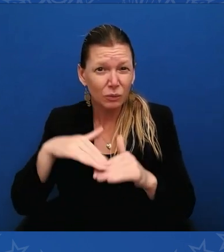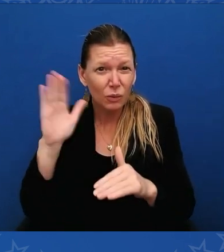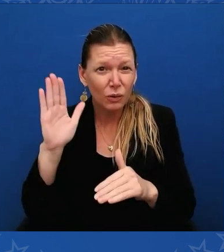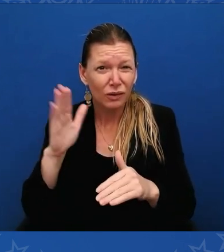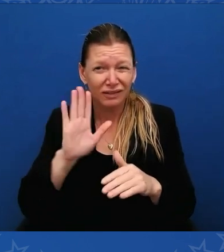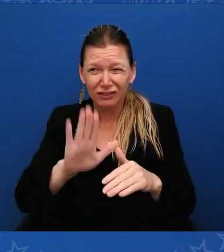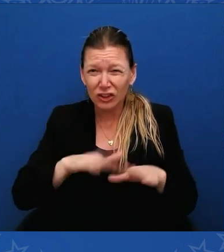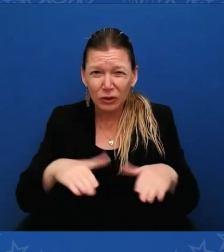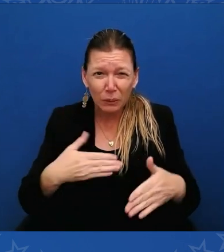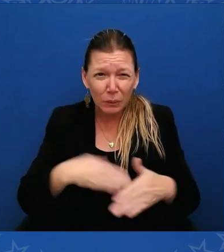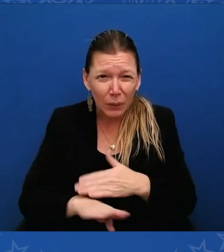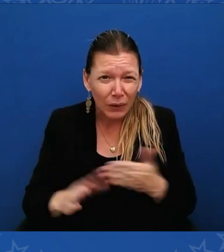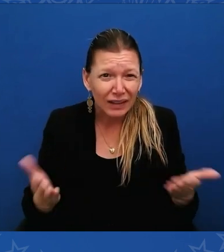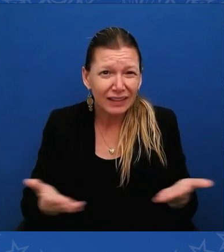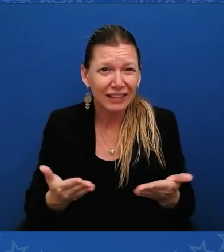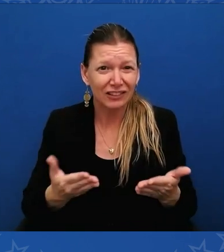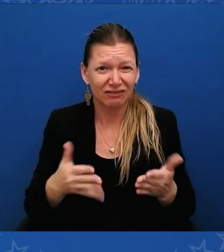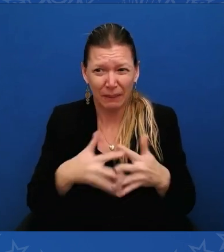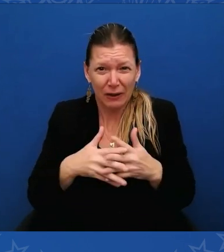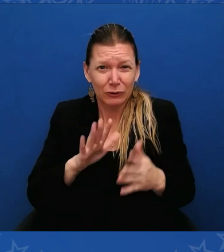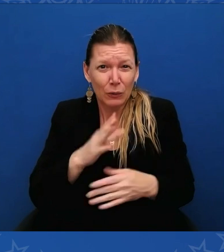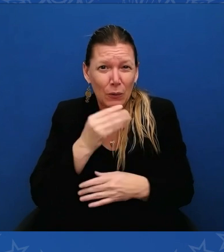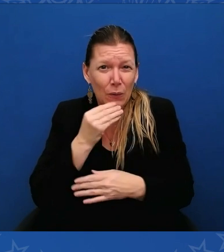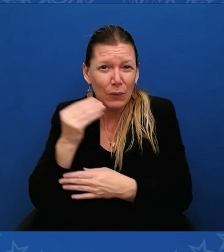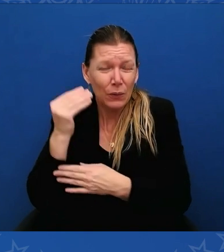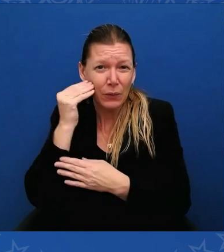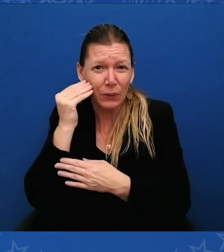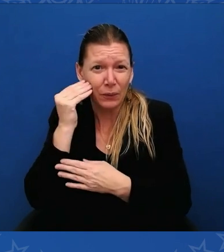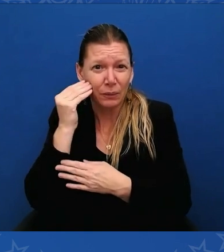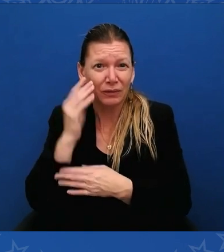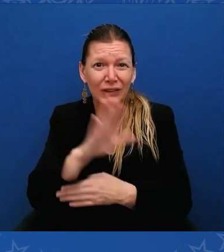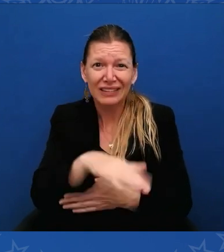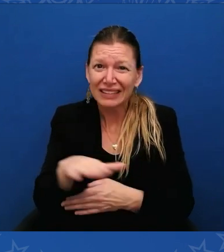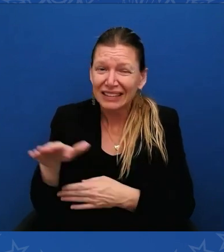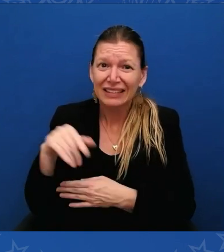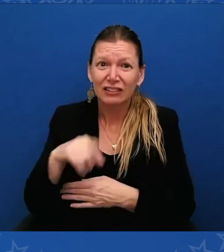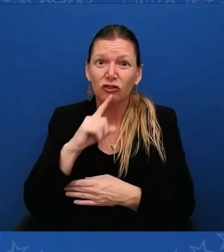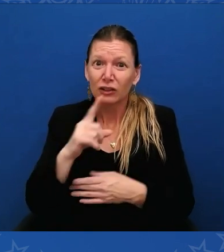positive, important immigration action since Obama announced DACA when I was vice president.